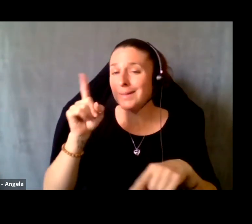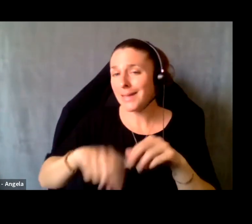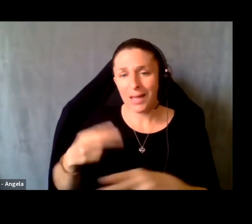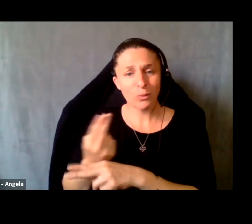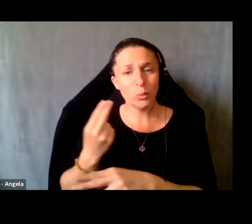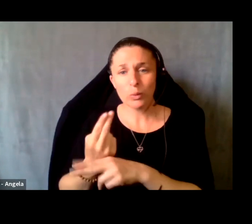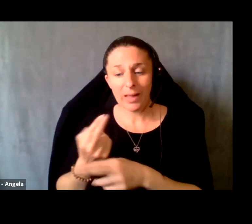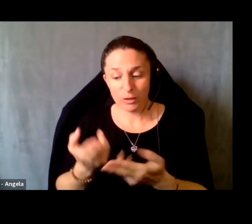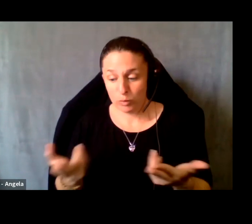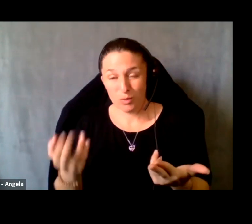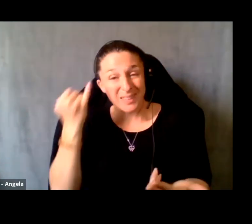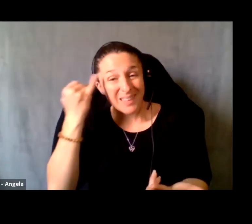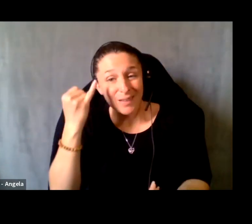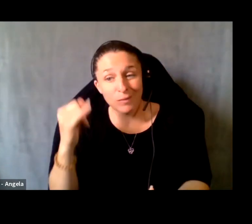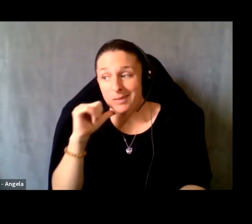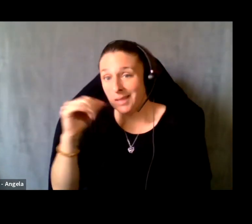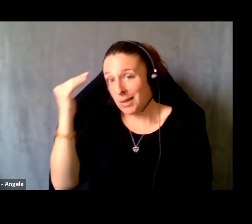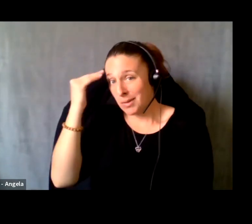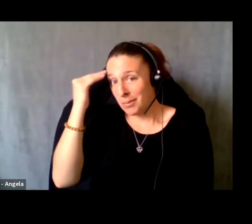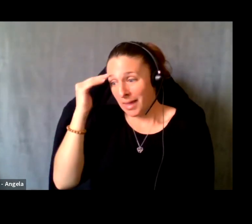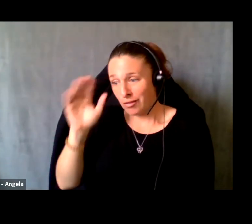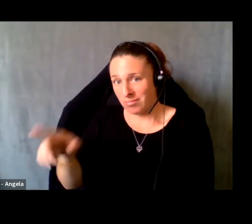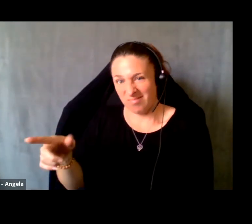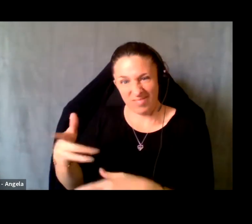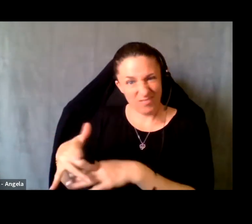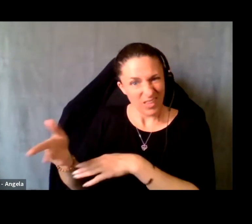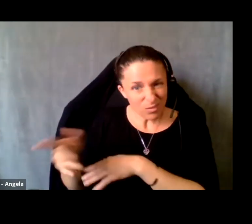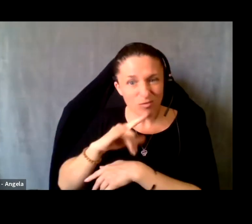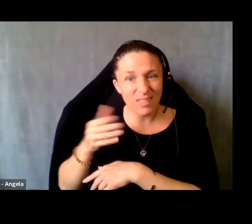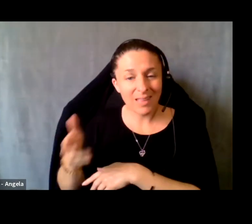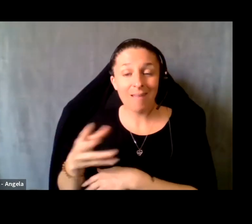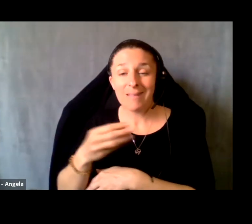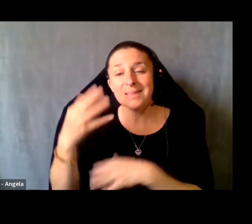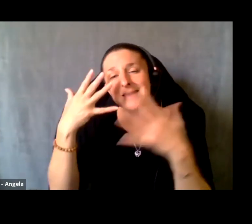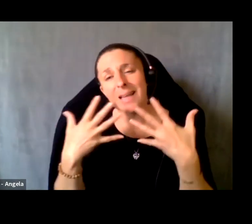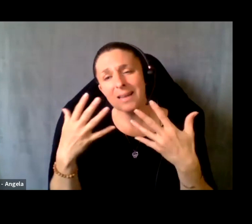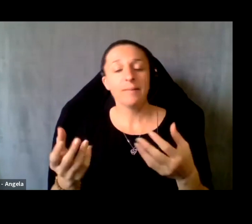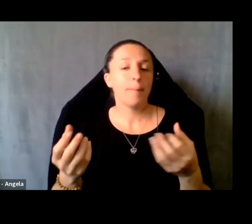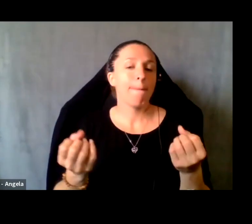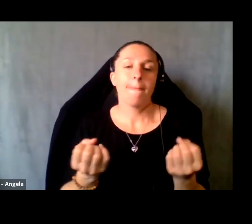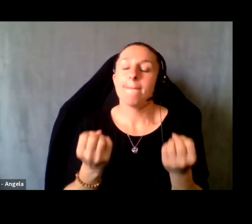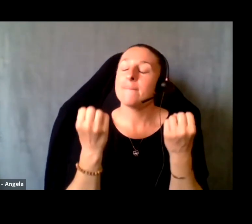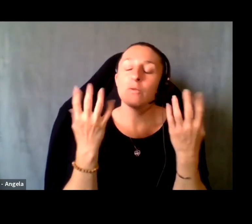a resource if you are unaware of its existence, and sadly, far too many resources are only